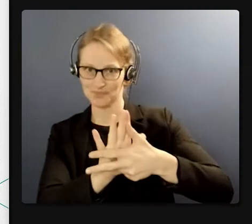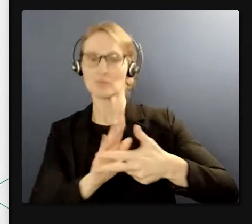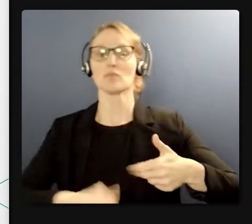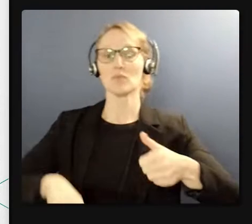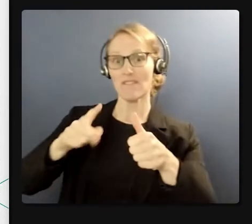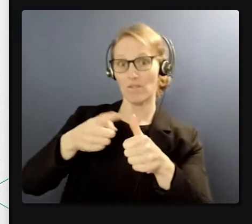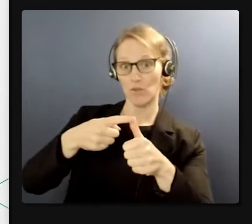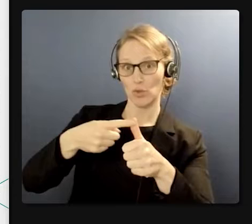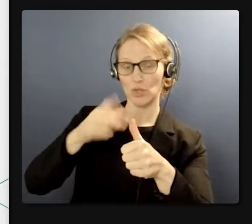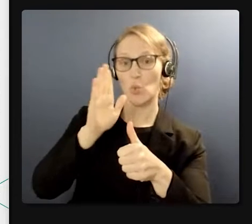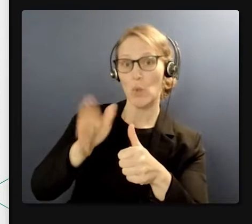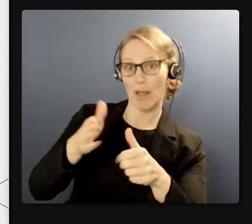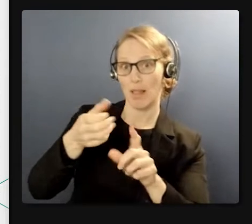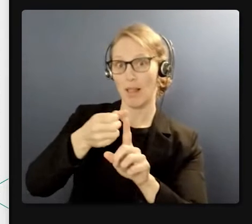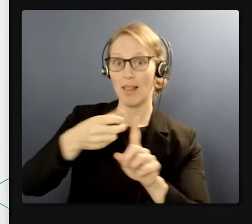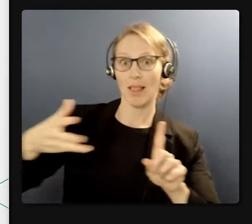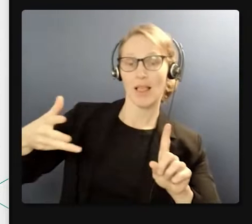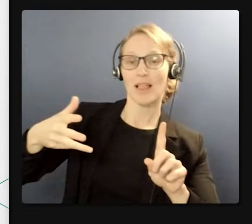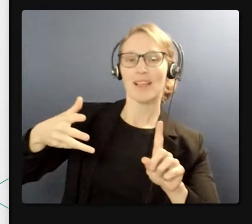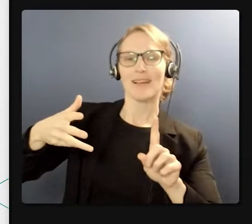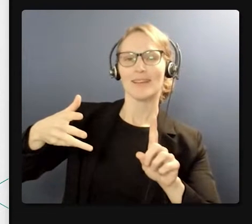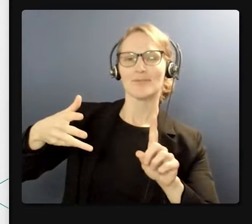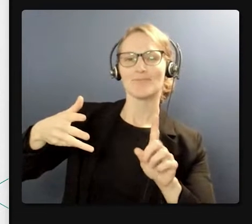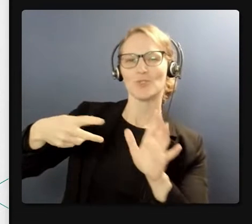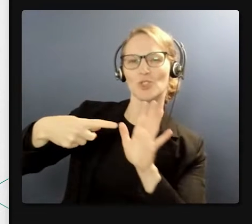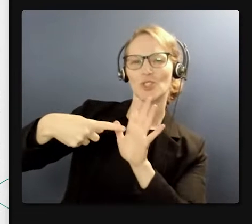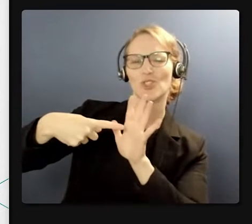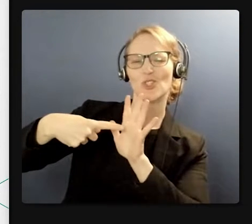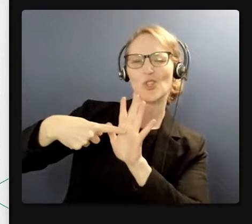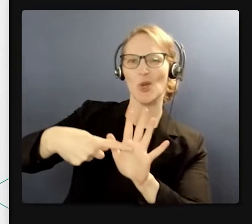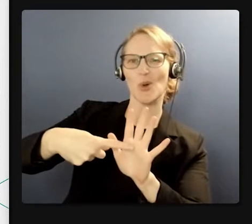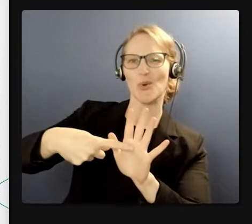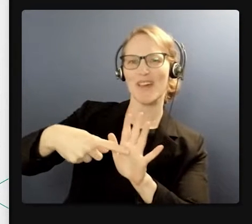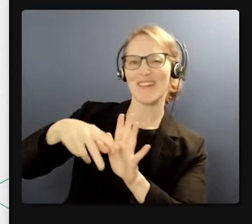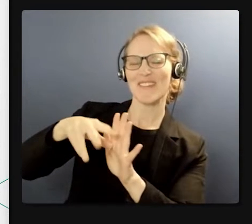and look at how we use Simplygon to produce the assets we saw in that video.